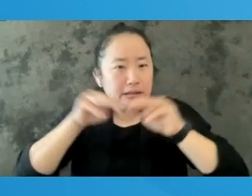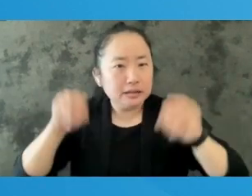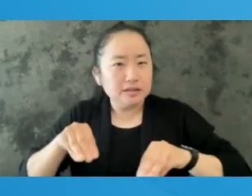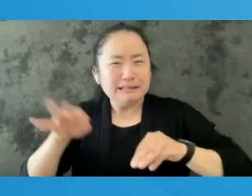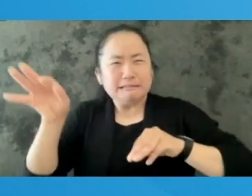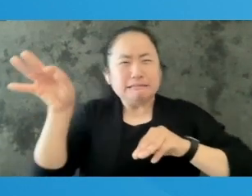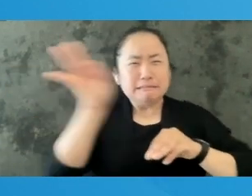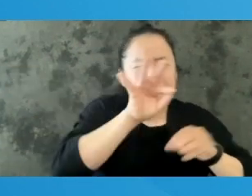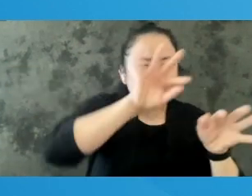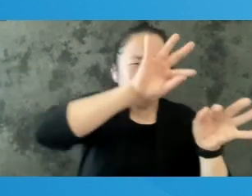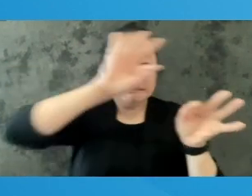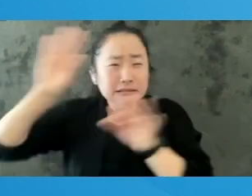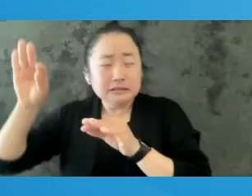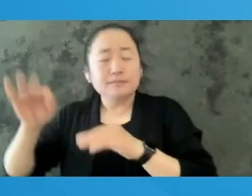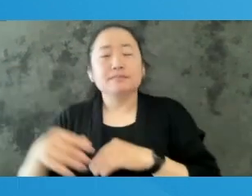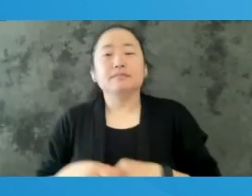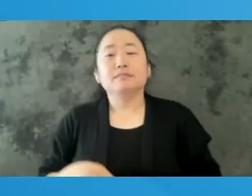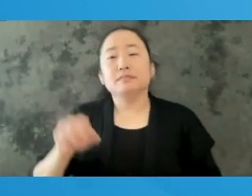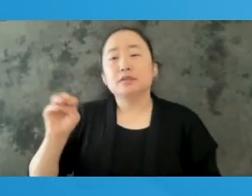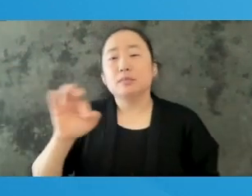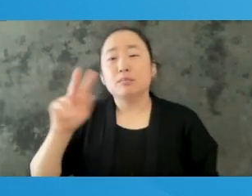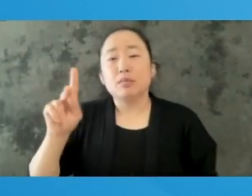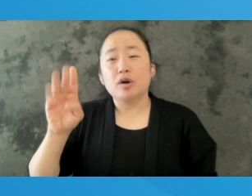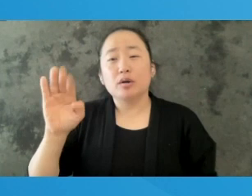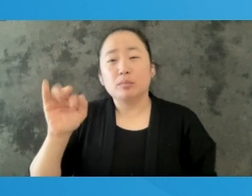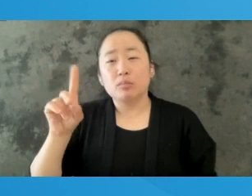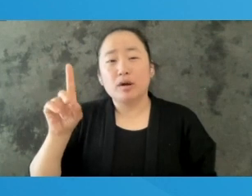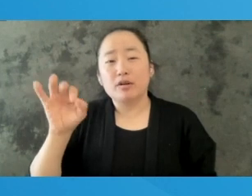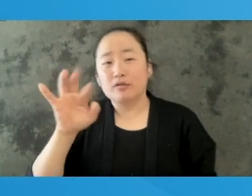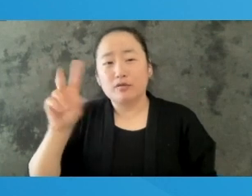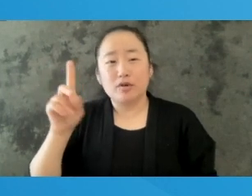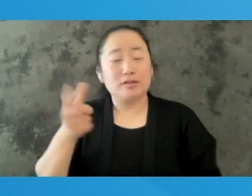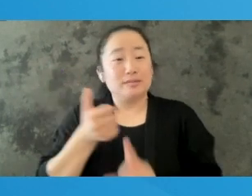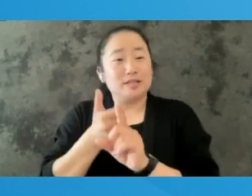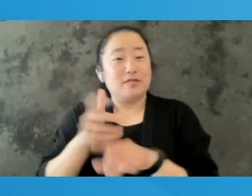Mark Bradford is a contemporary living artist.